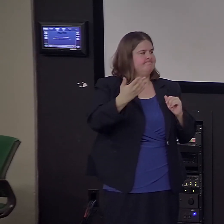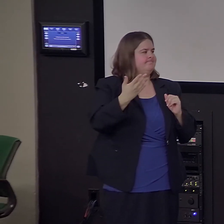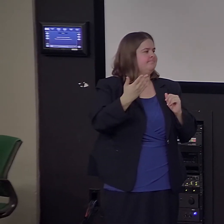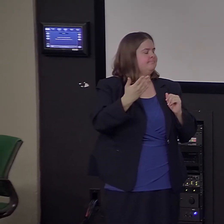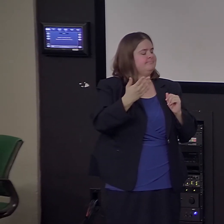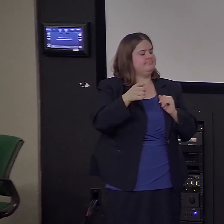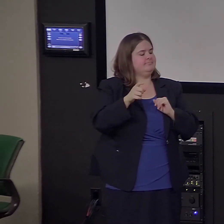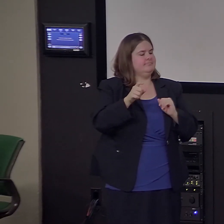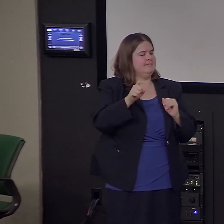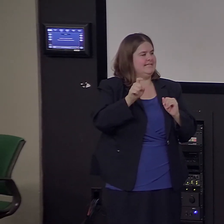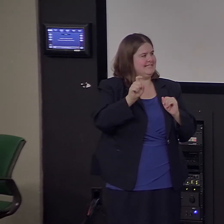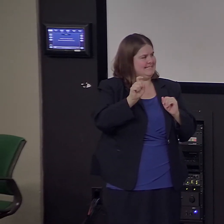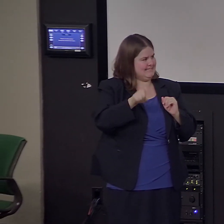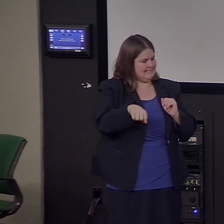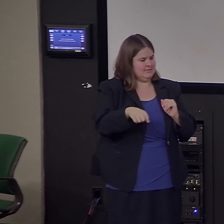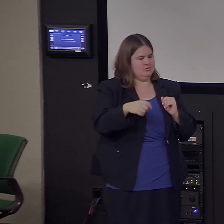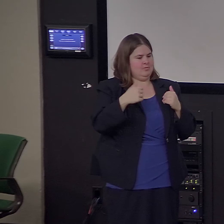to have finer measurements.